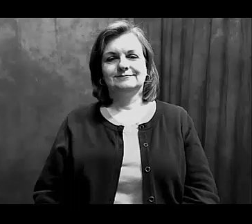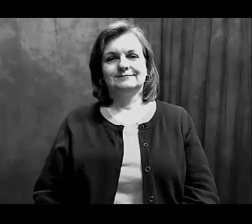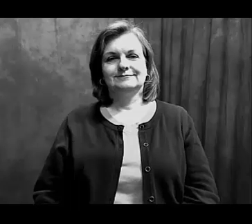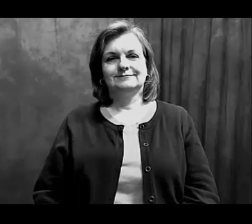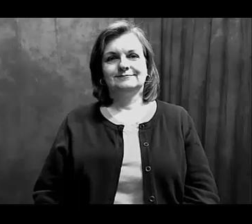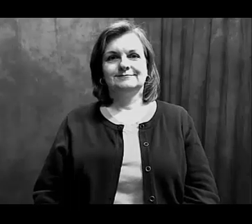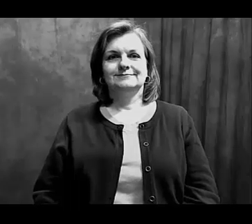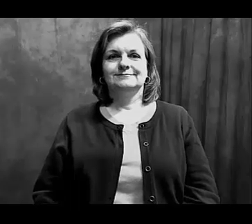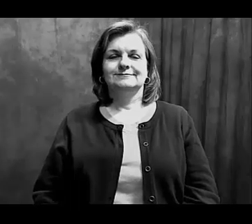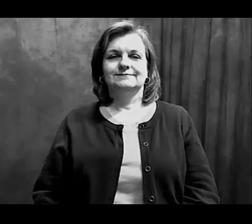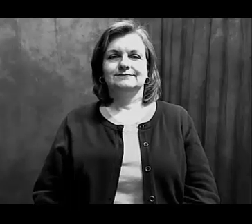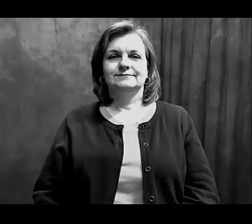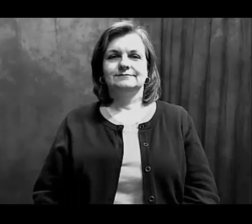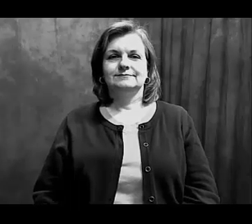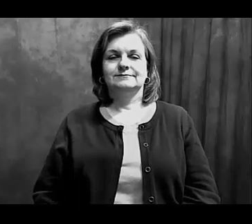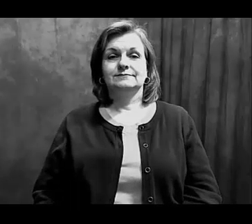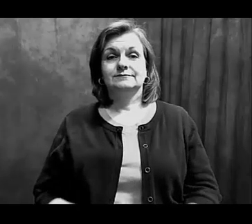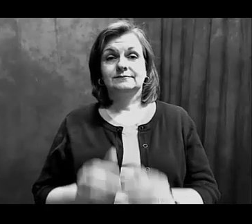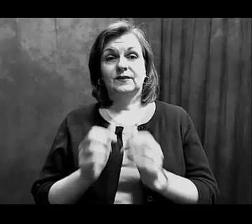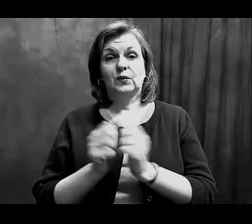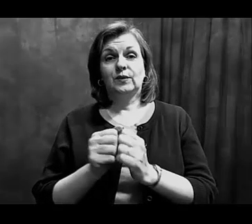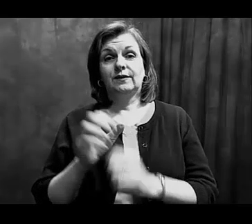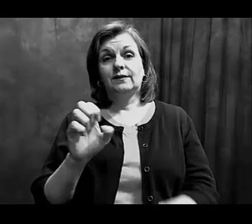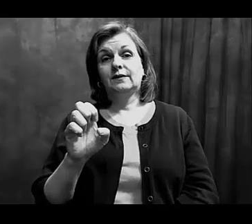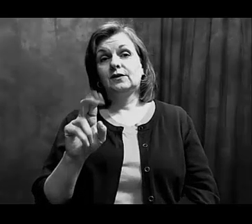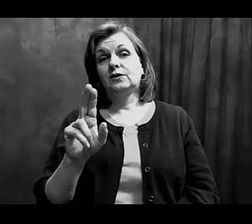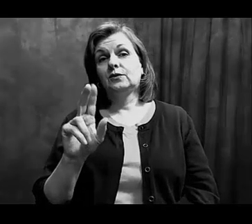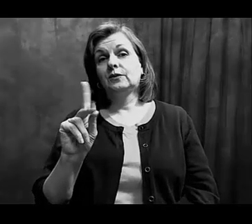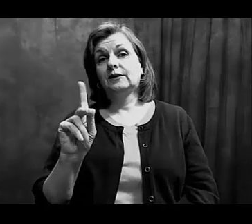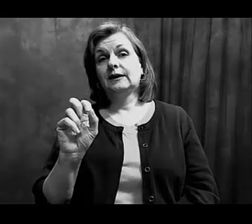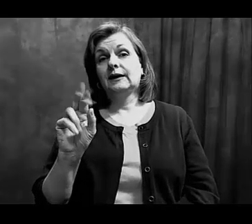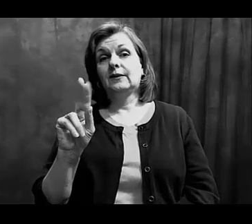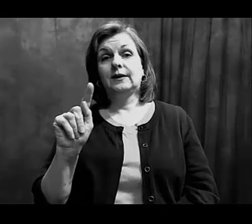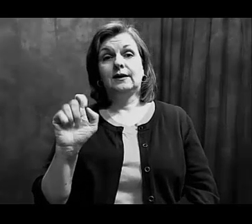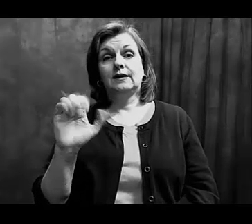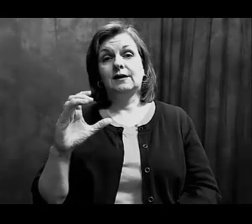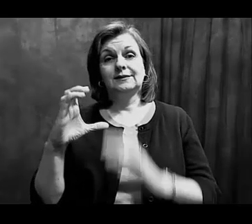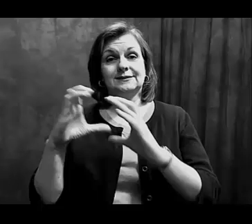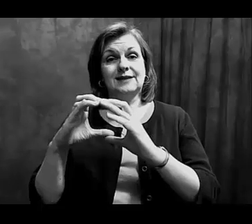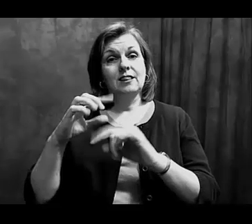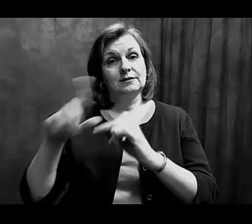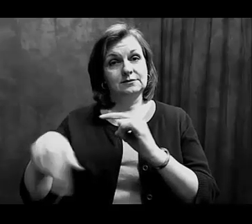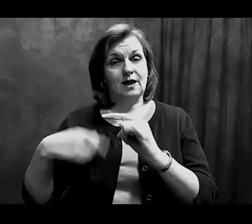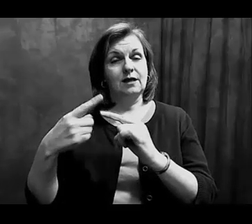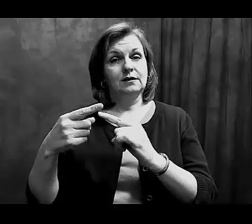In the eukaryotic cell cycle we go through